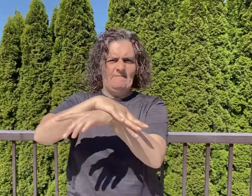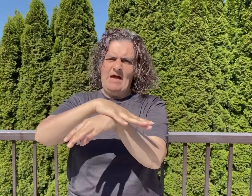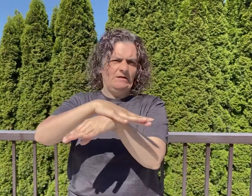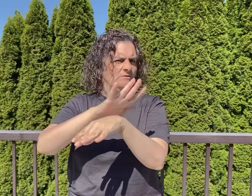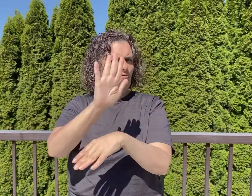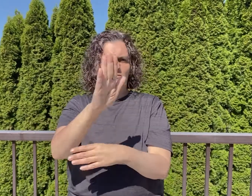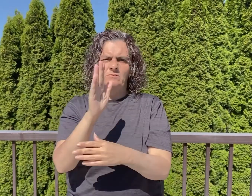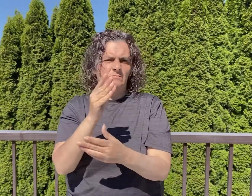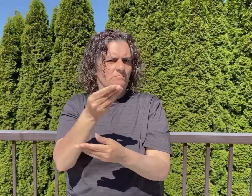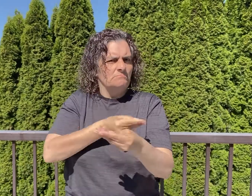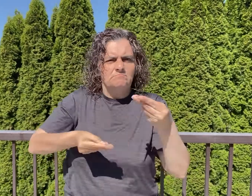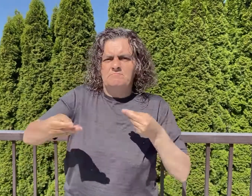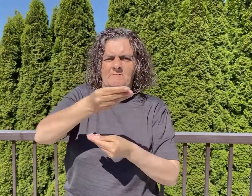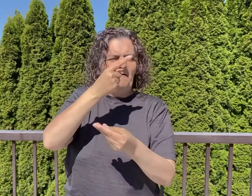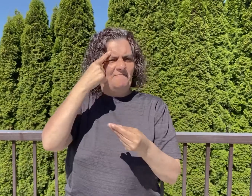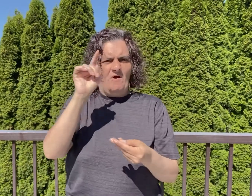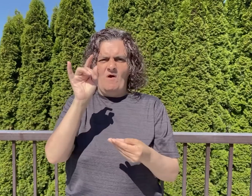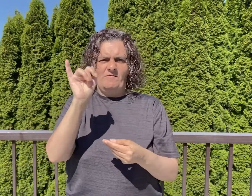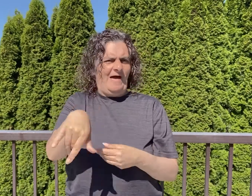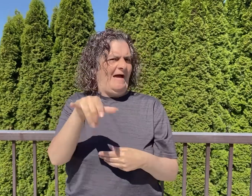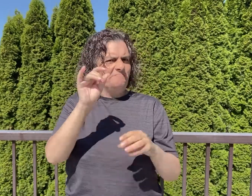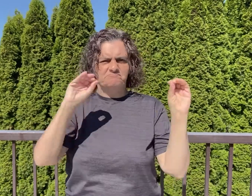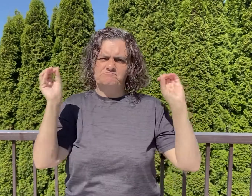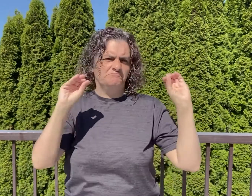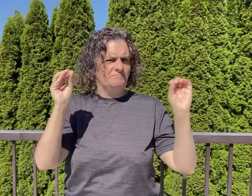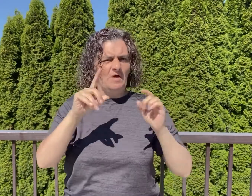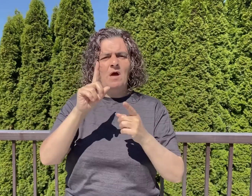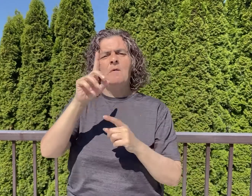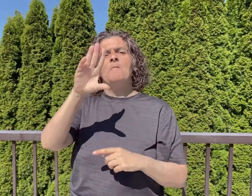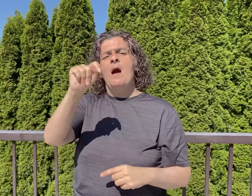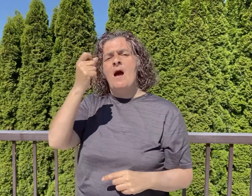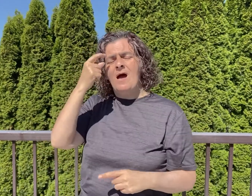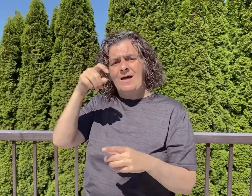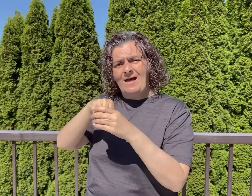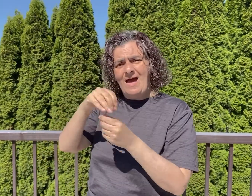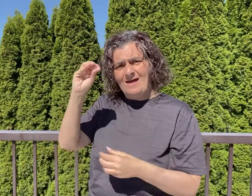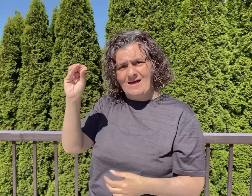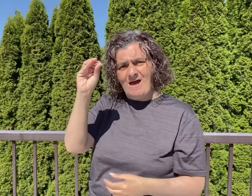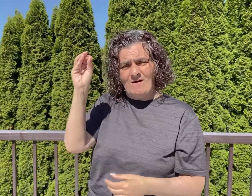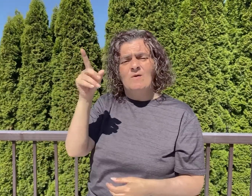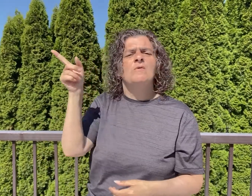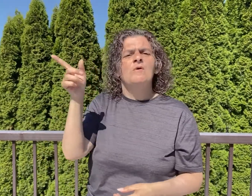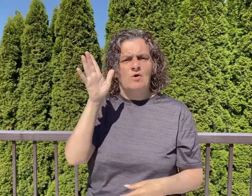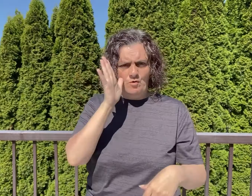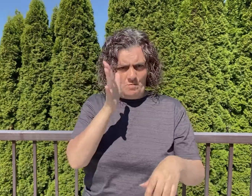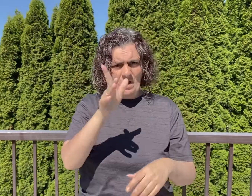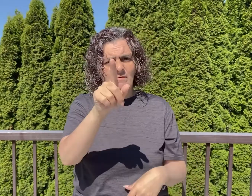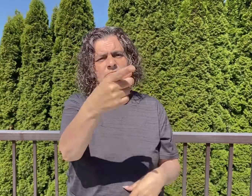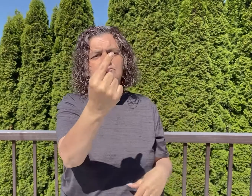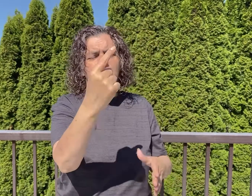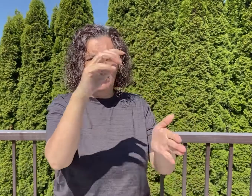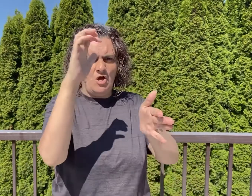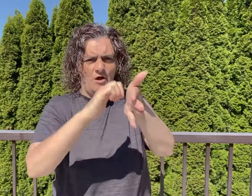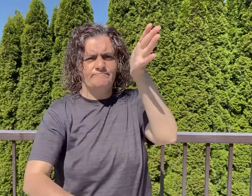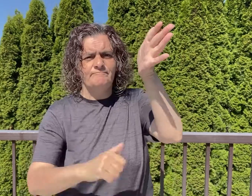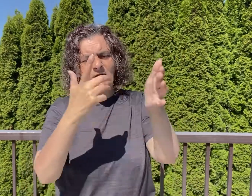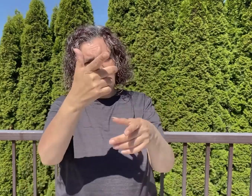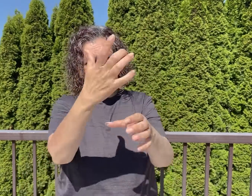the provincial amount will depend on how much you receive from Canada. In Ontario, the province will deduct your ODSP income if you receive money from